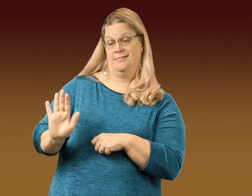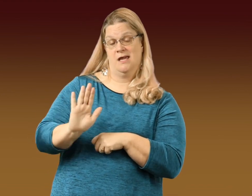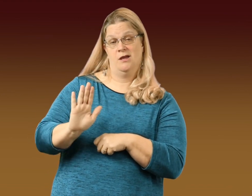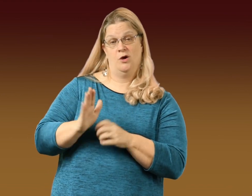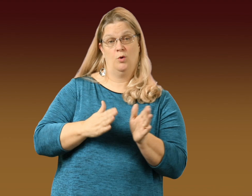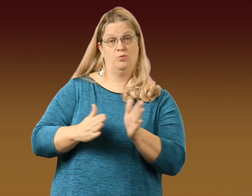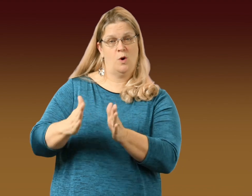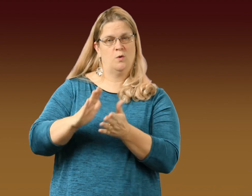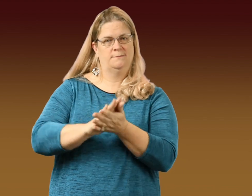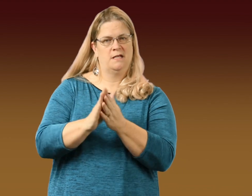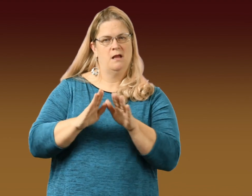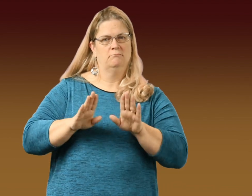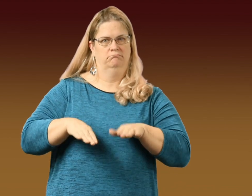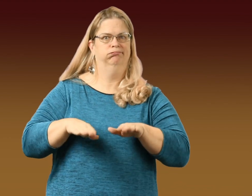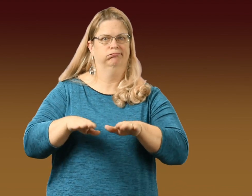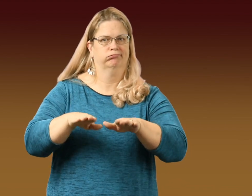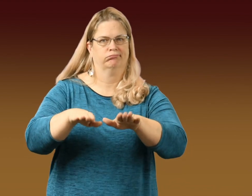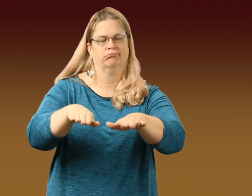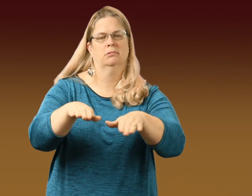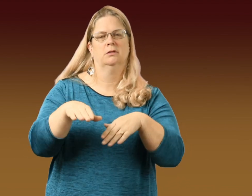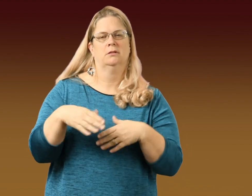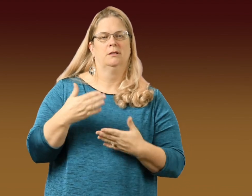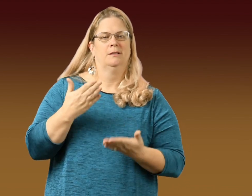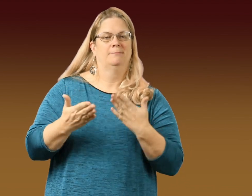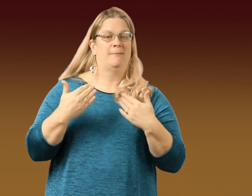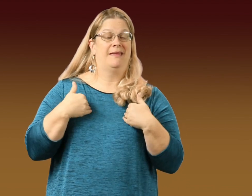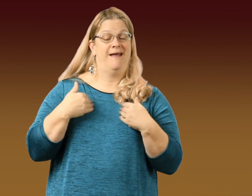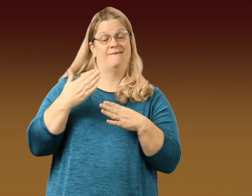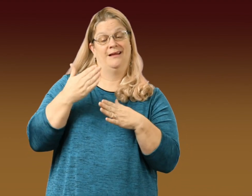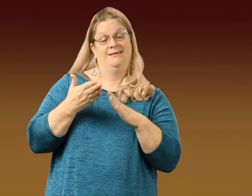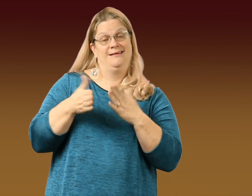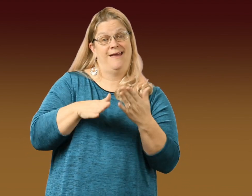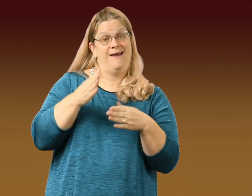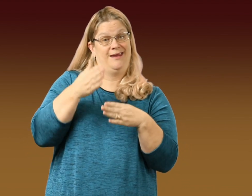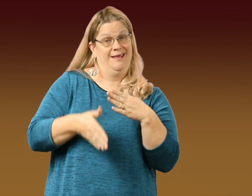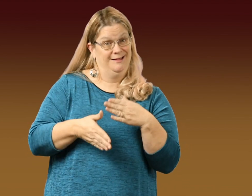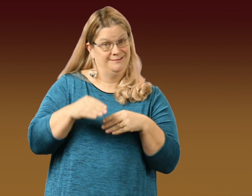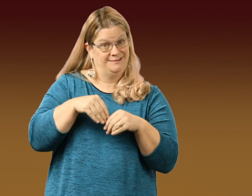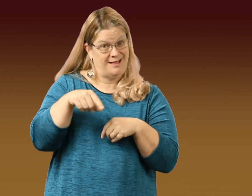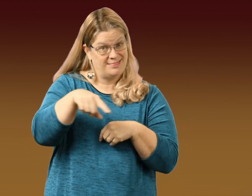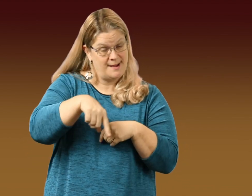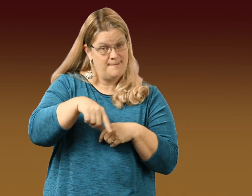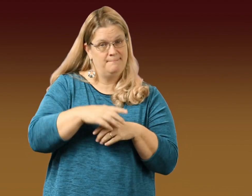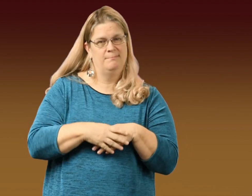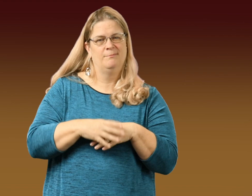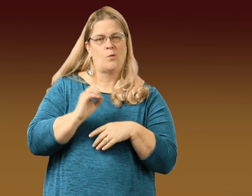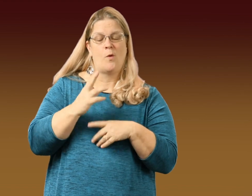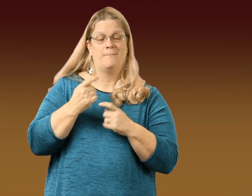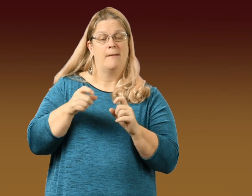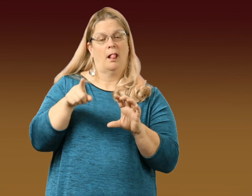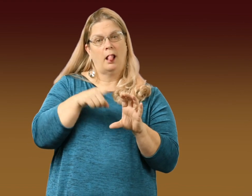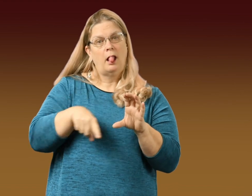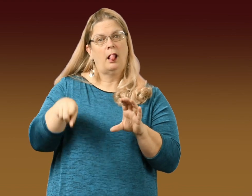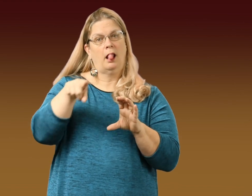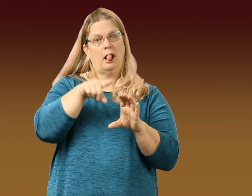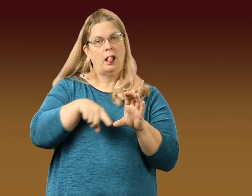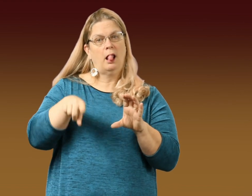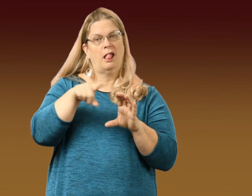and abuse, their roads become bumpy, may even have dead ends within them, or perhaps they go